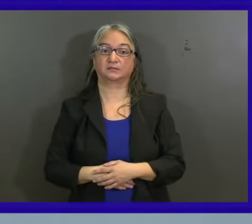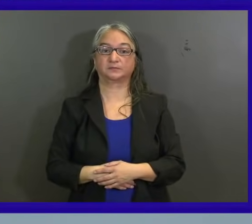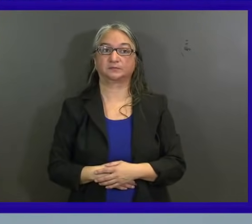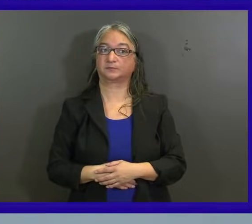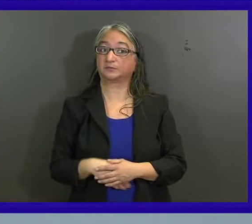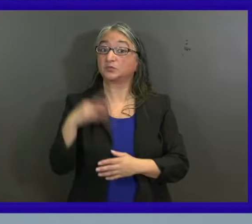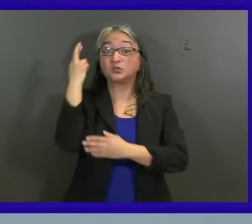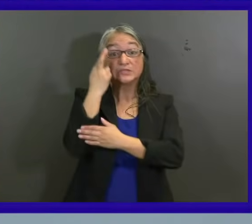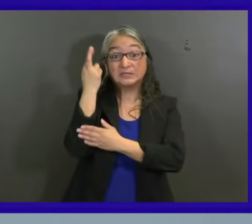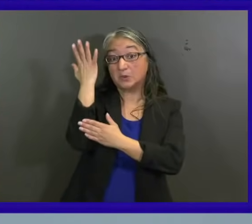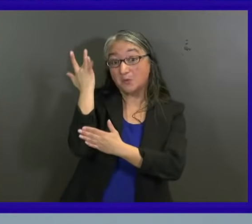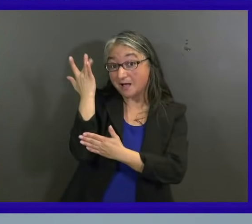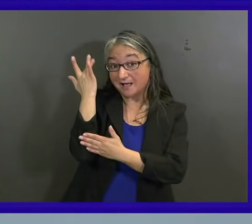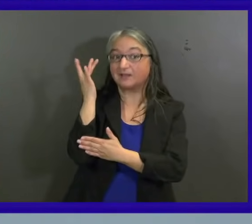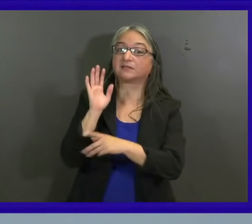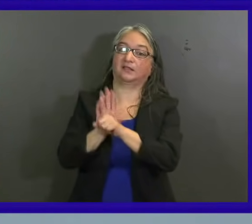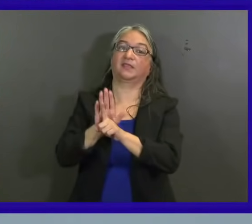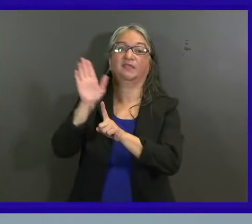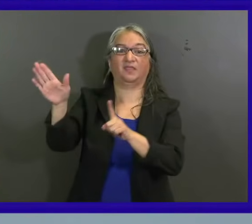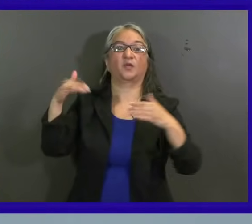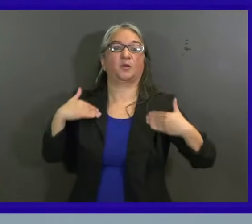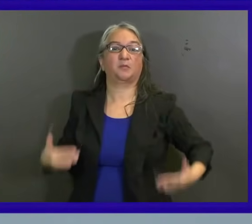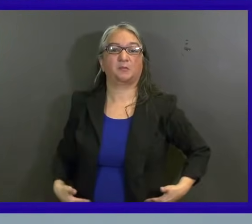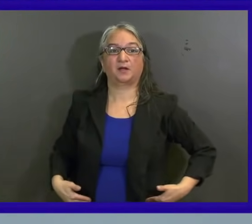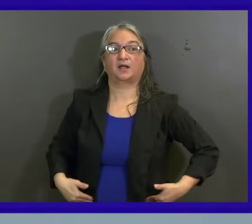as people with immunocompromise may also experience waning immunity